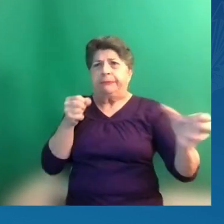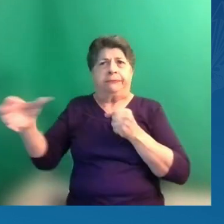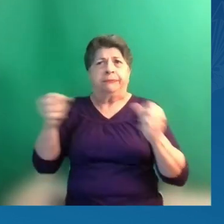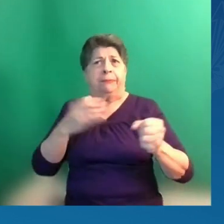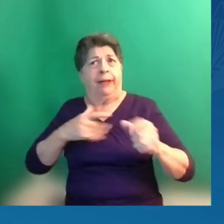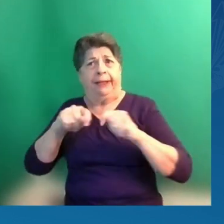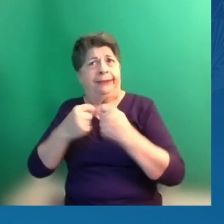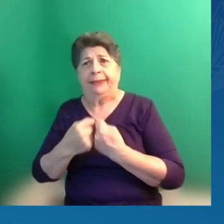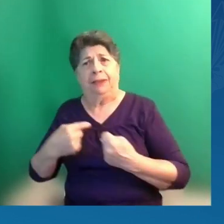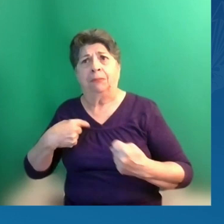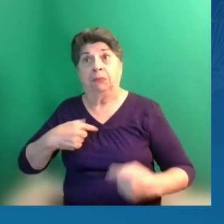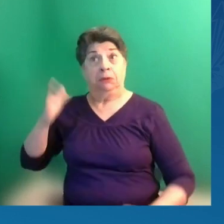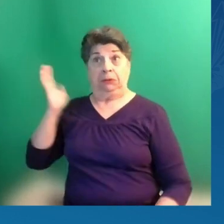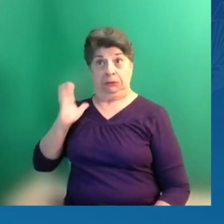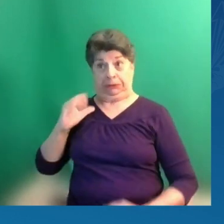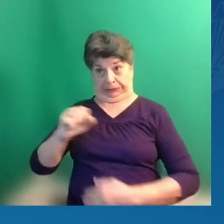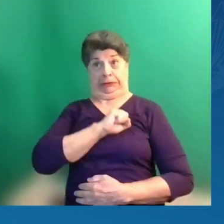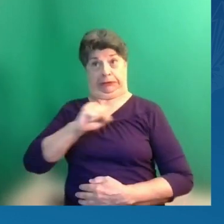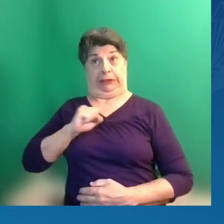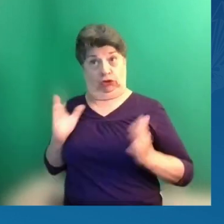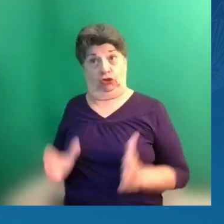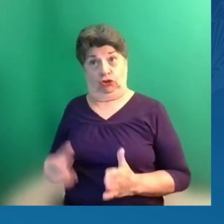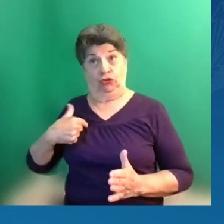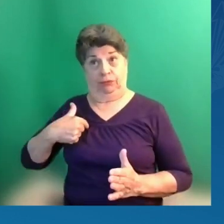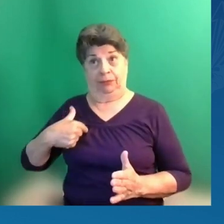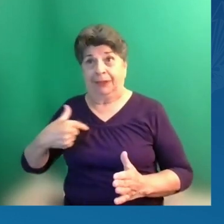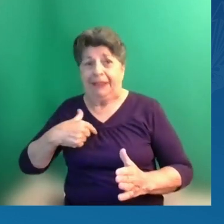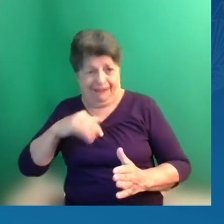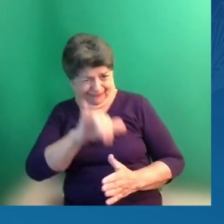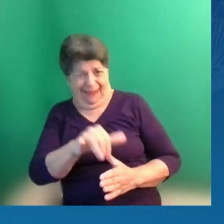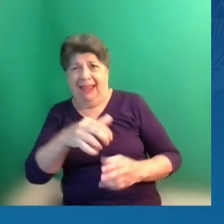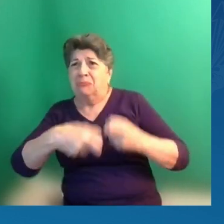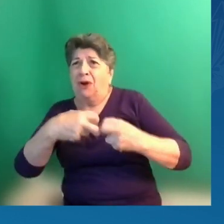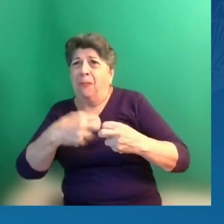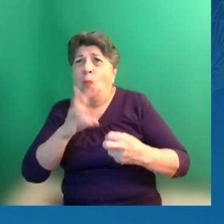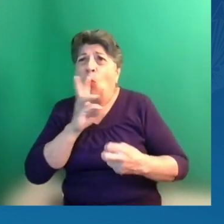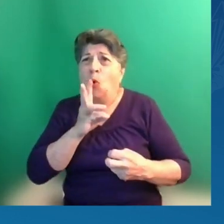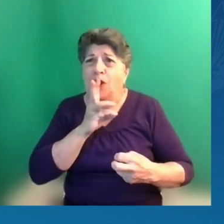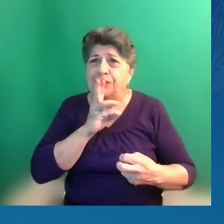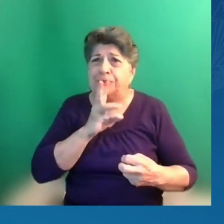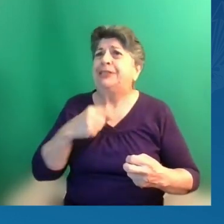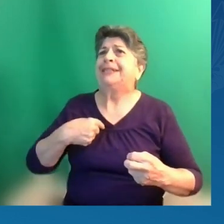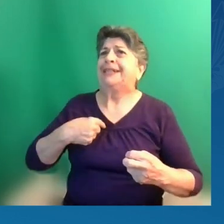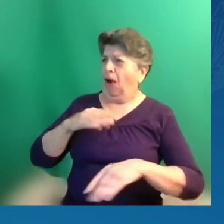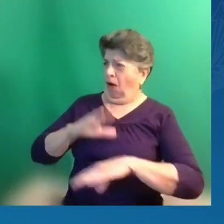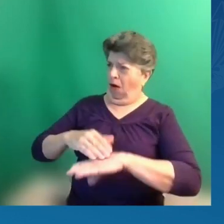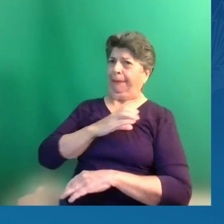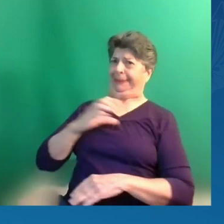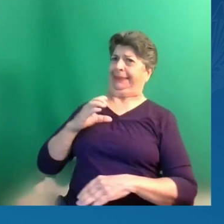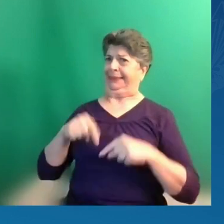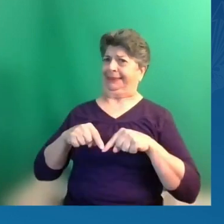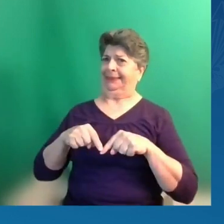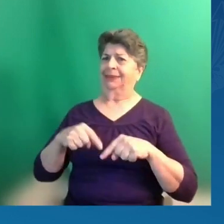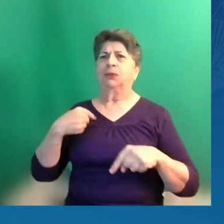in some of the committee hearings when we were reviewing nominees, and the connection between this issue and national security.